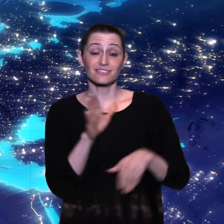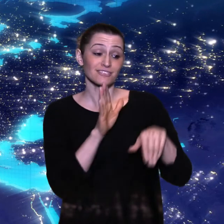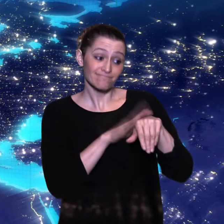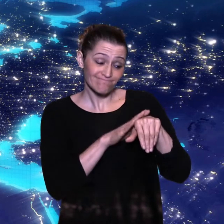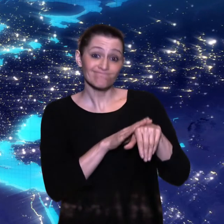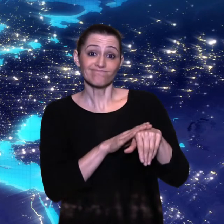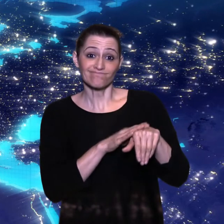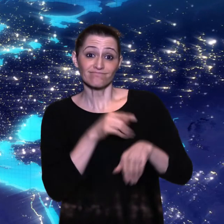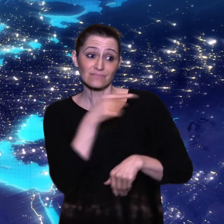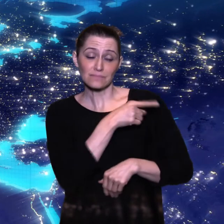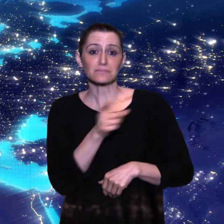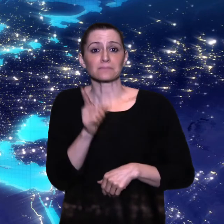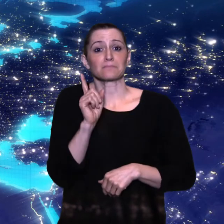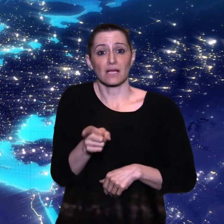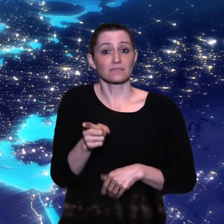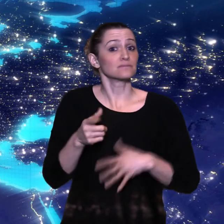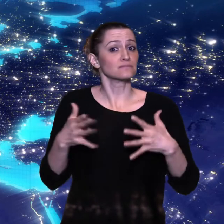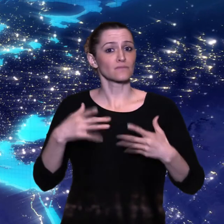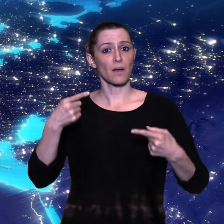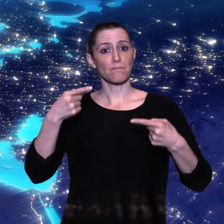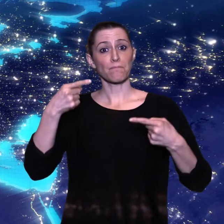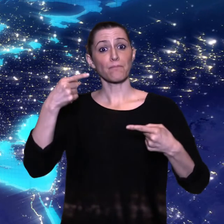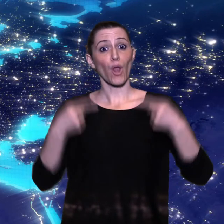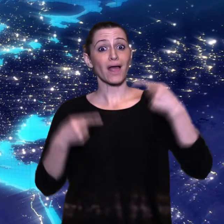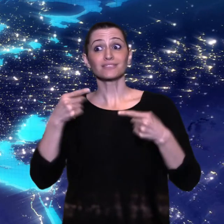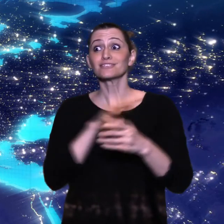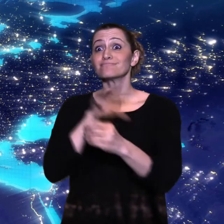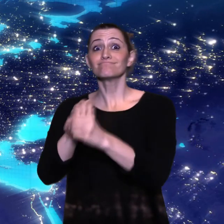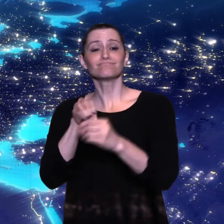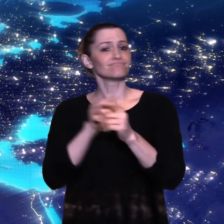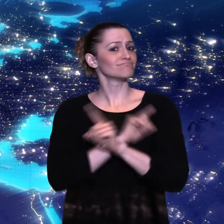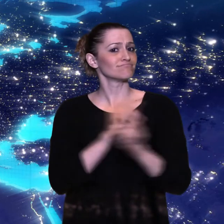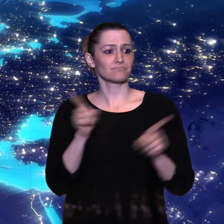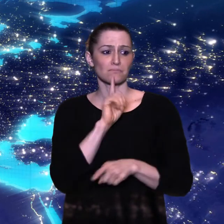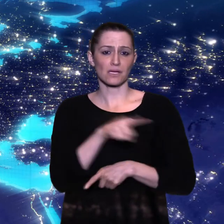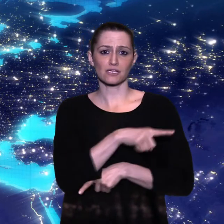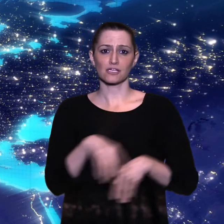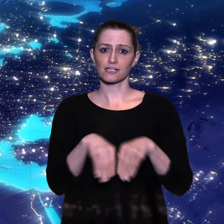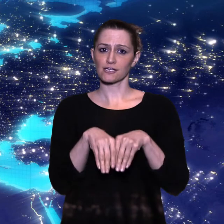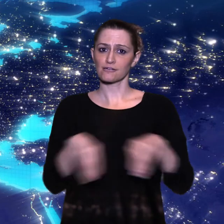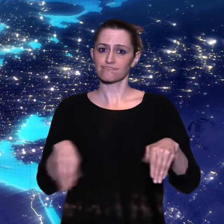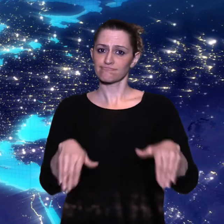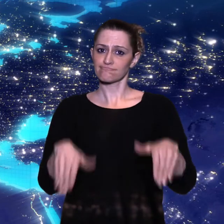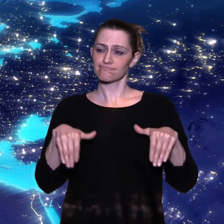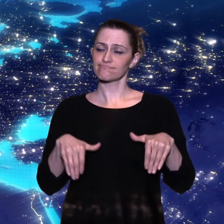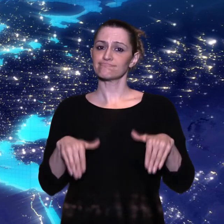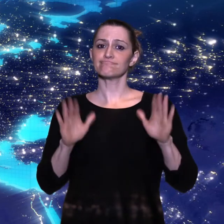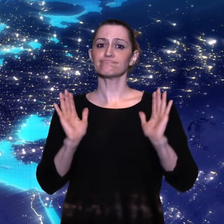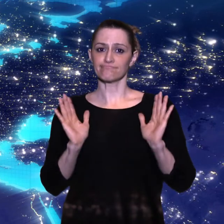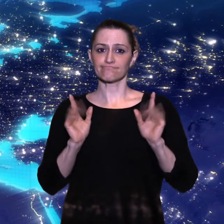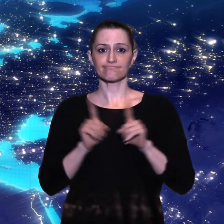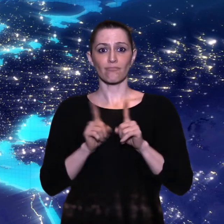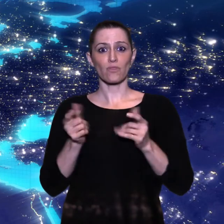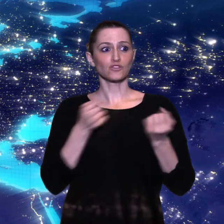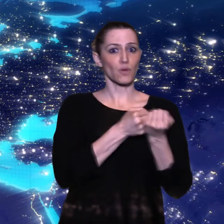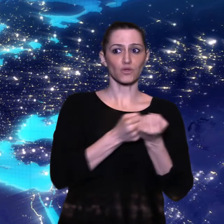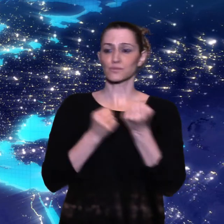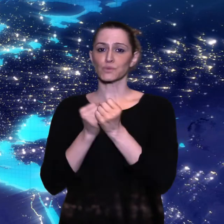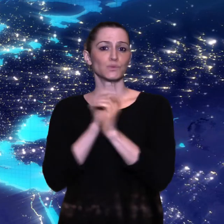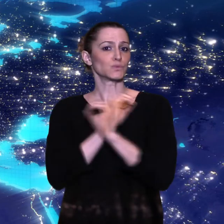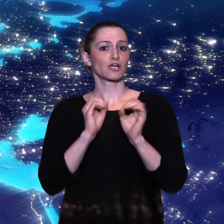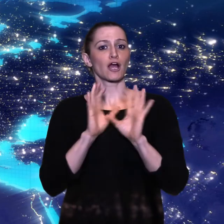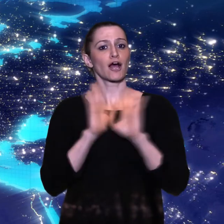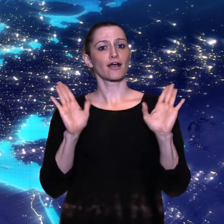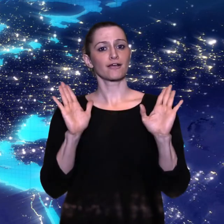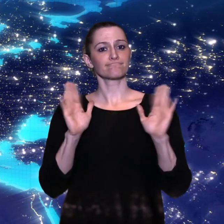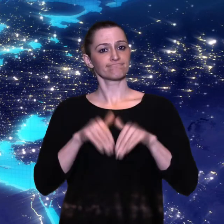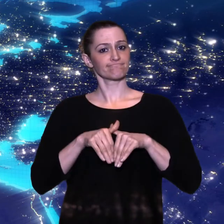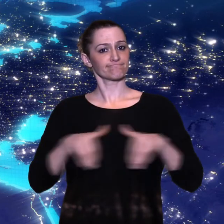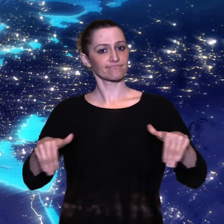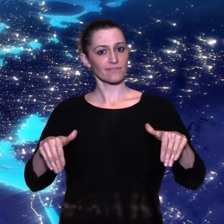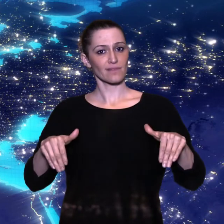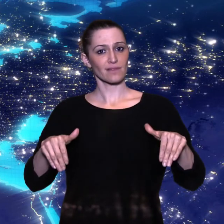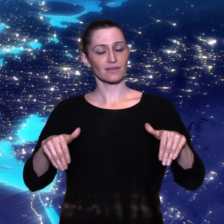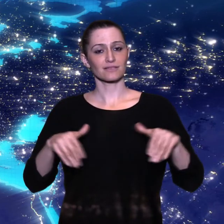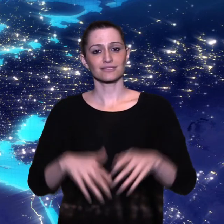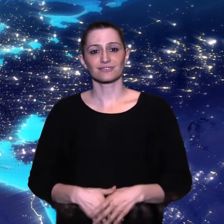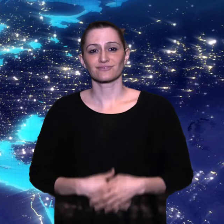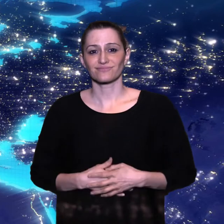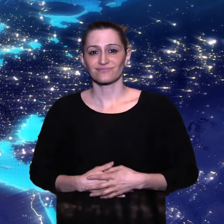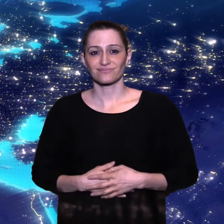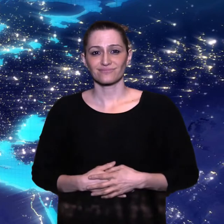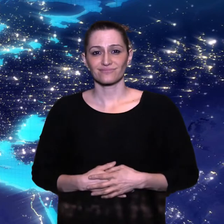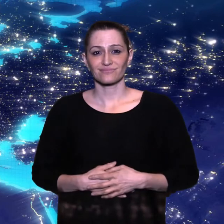the royal family and is expected to be politically neutral.